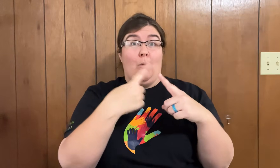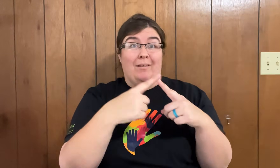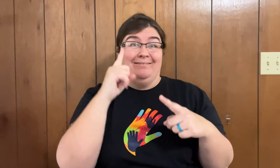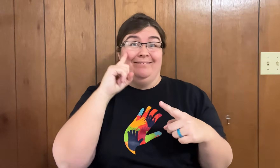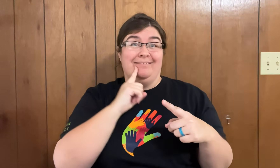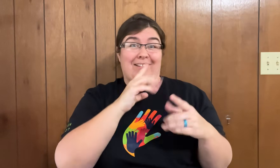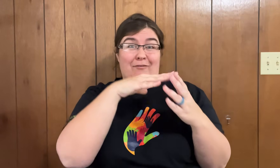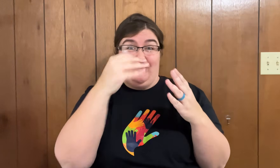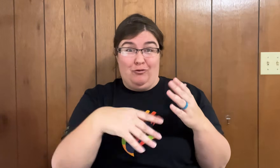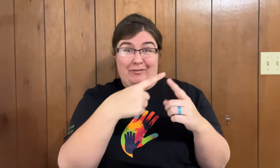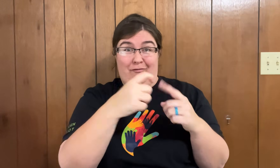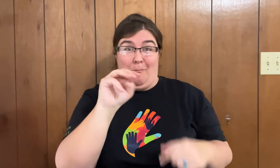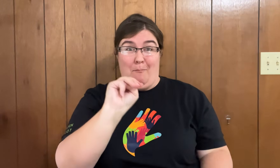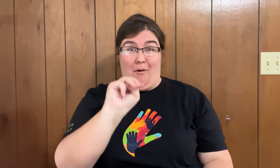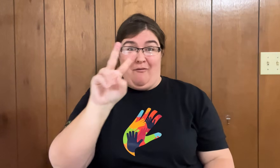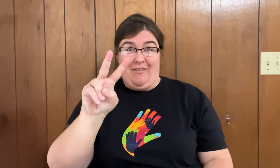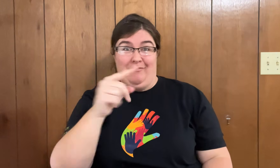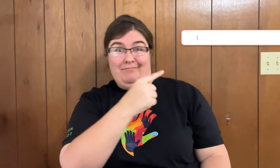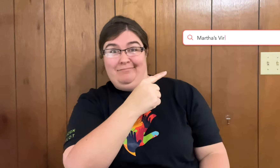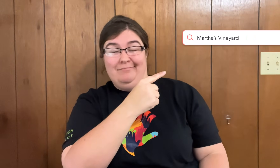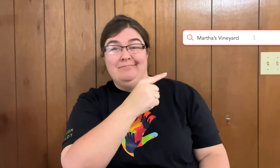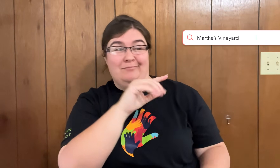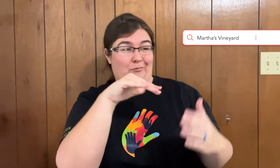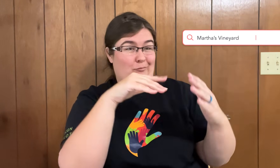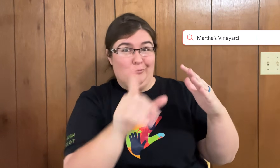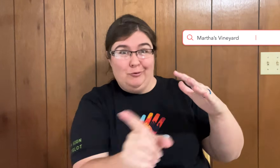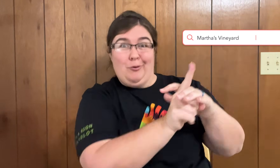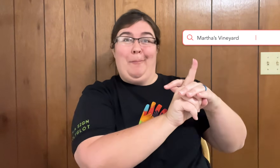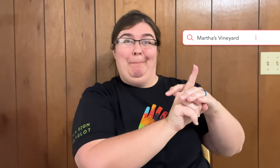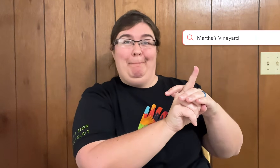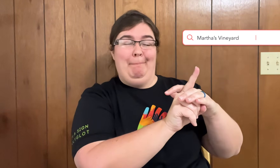Also, when Deaf students from Martha's Vineyard arrived,